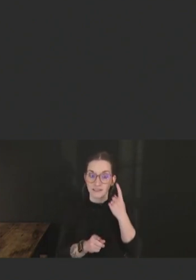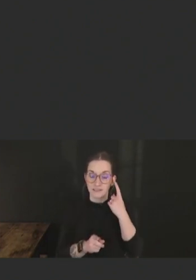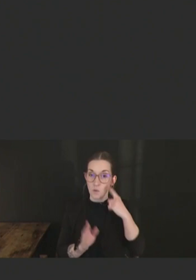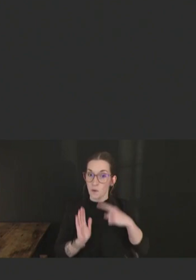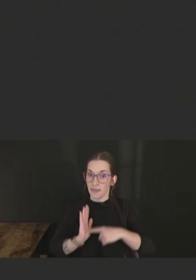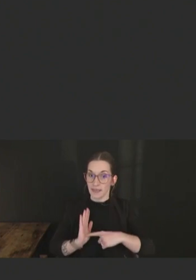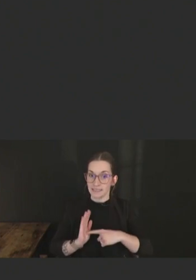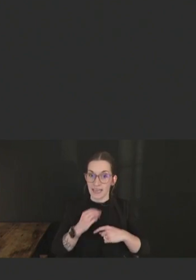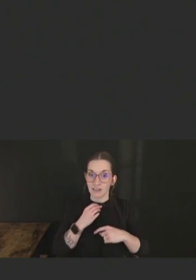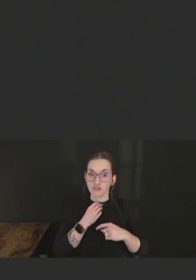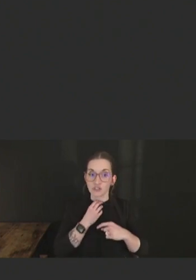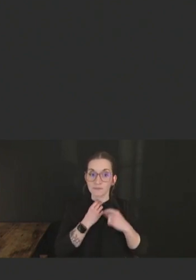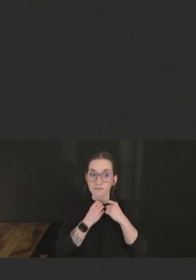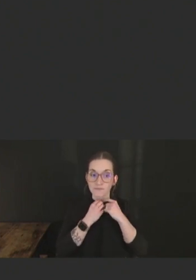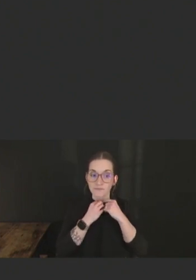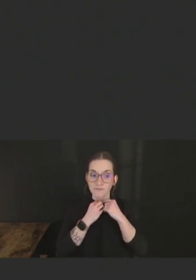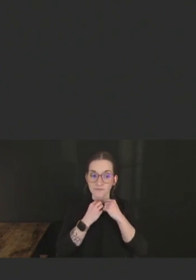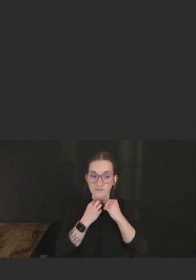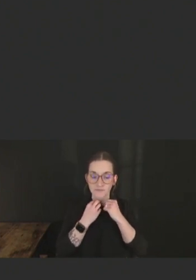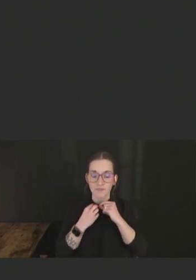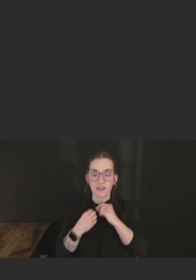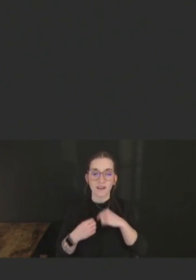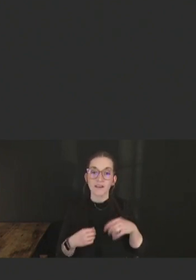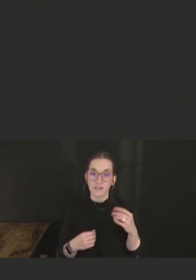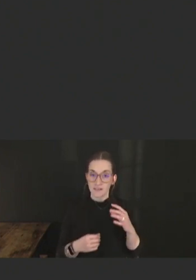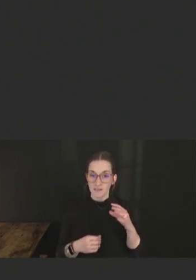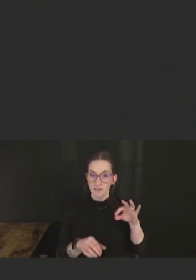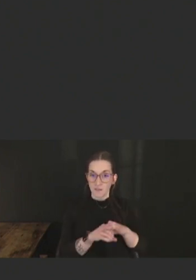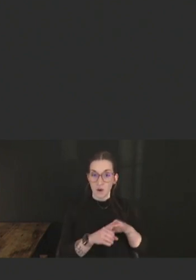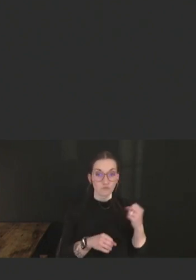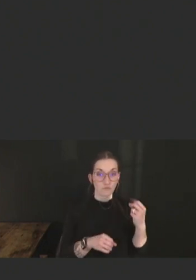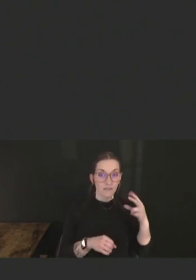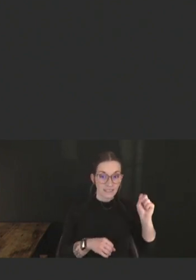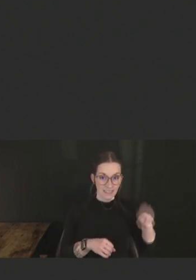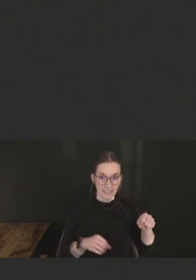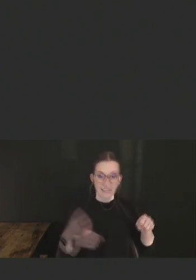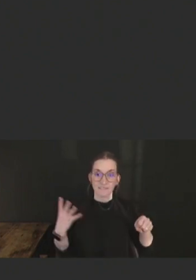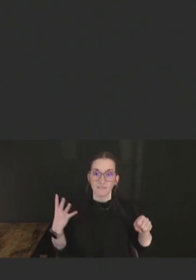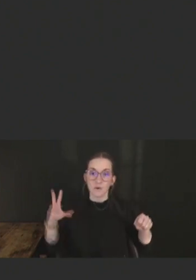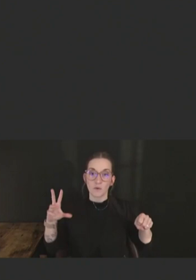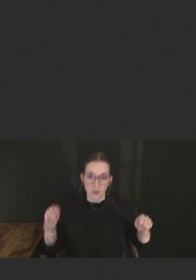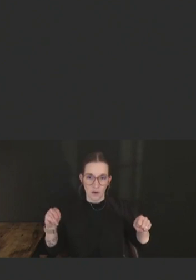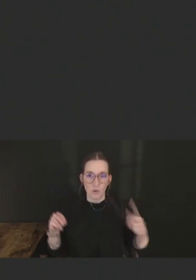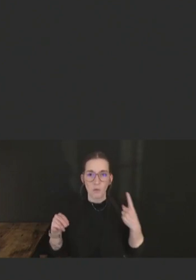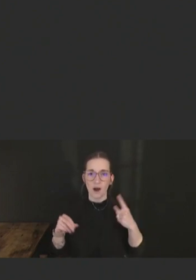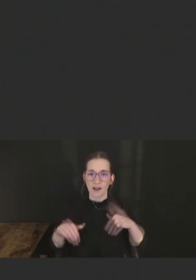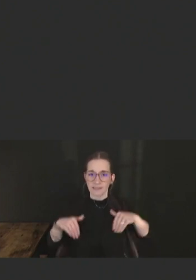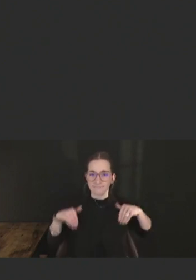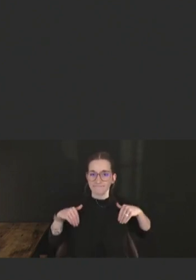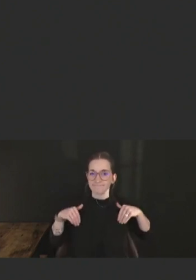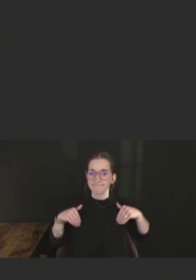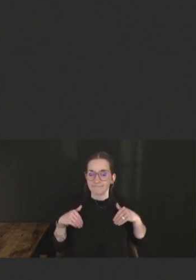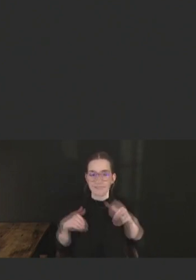And voted 12 yes versus 4 no versus 1 abstain in response to the question if the data are